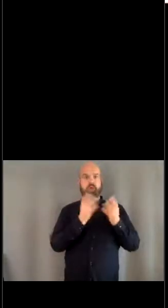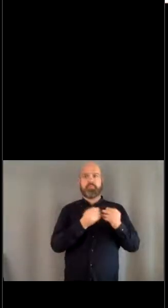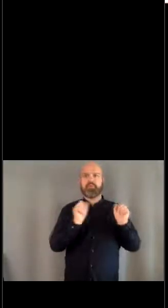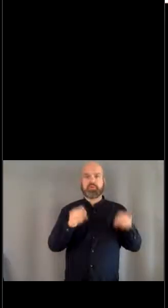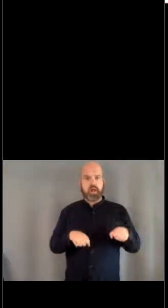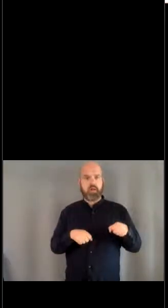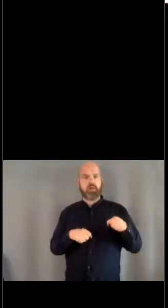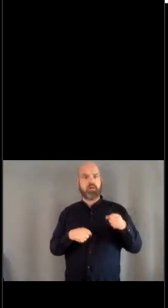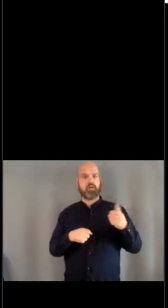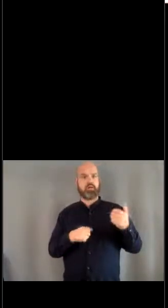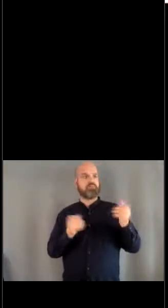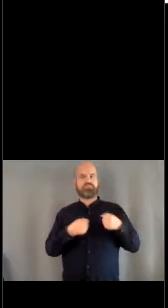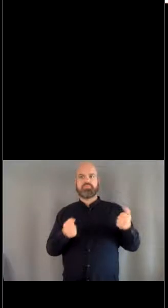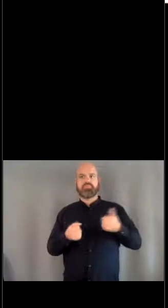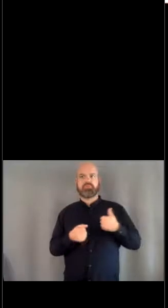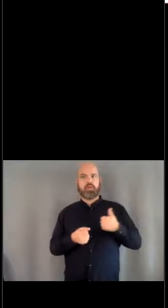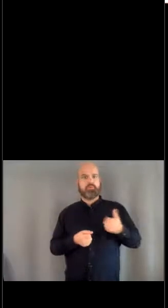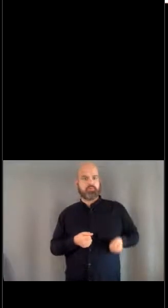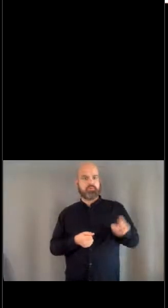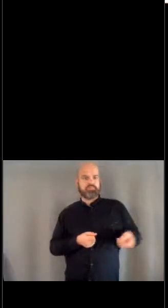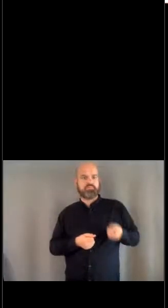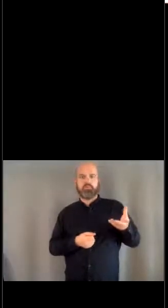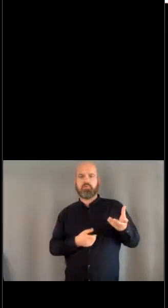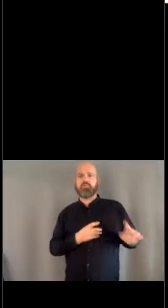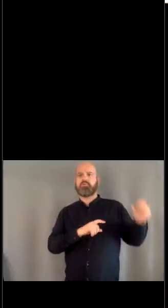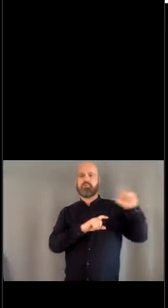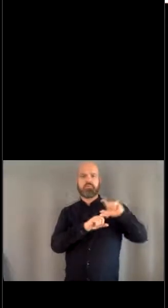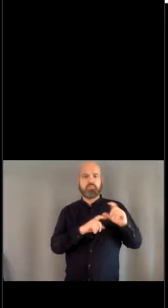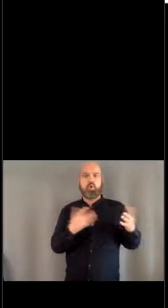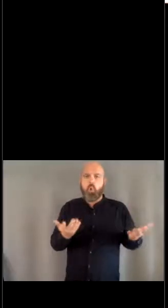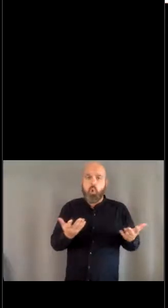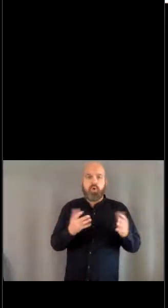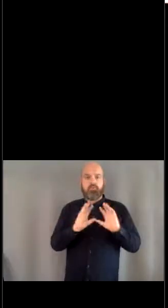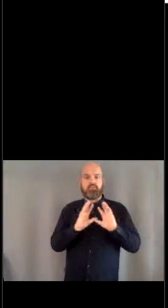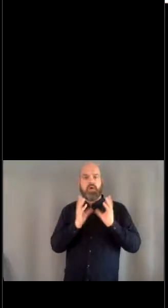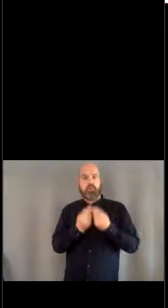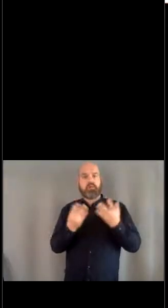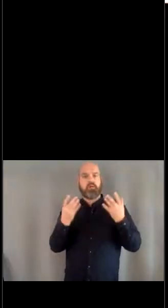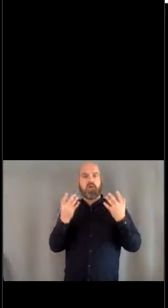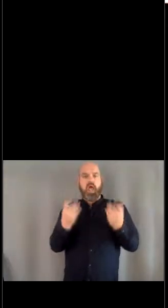We can include in that money for benefits for households